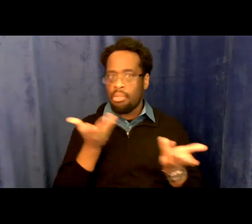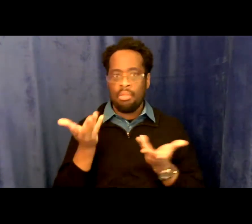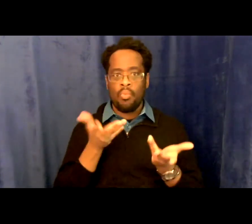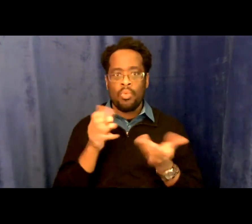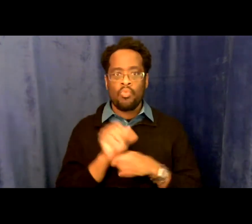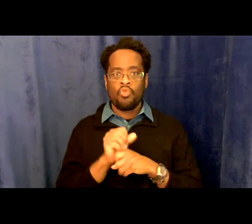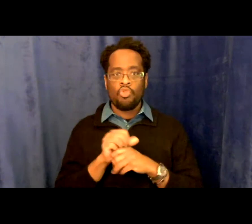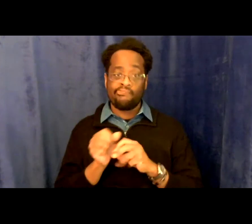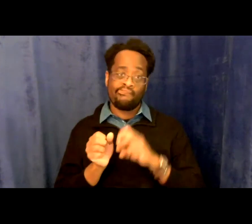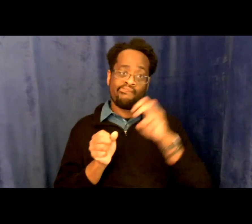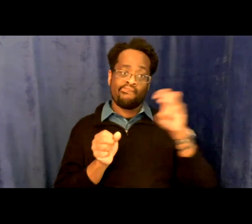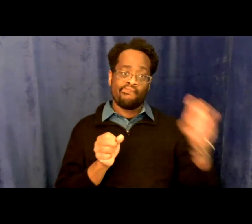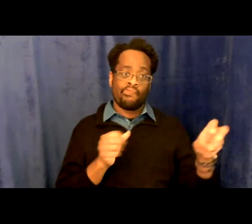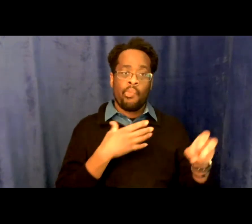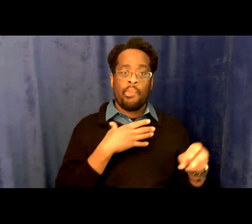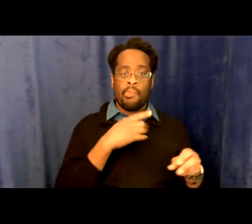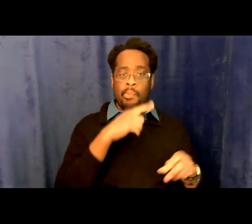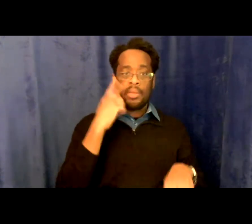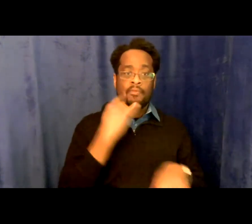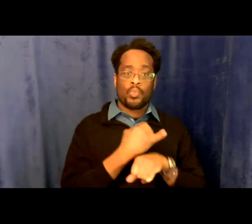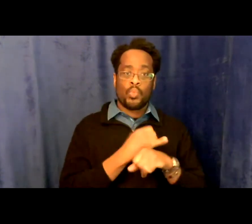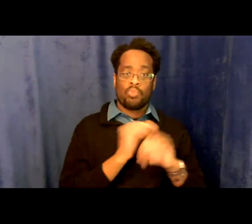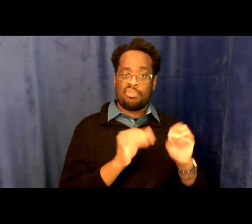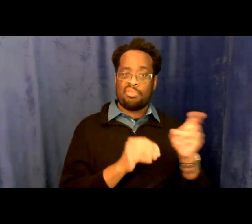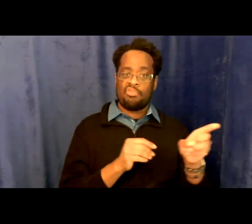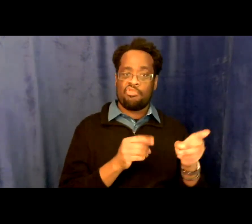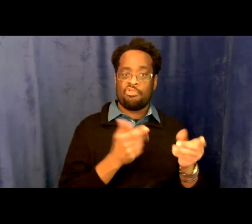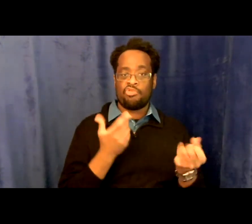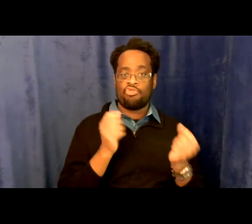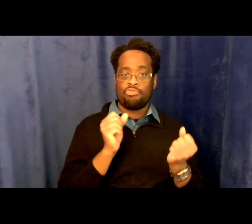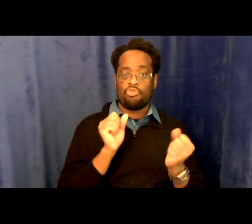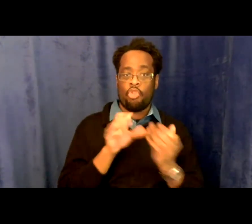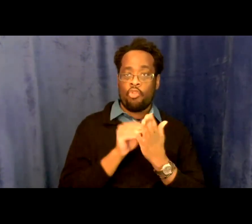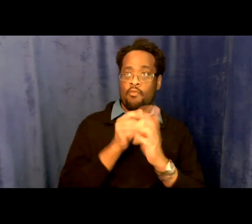had then been fired and the teachers needed somewhere to work so they went to the other